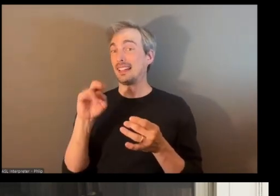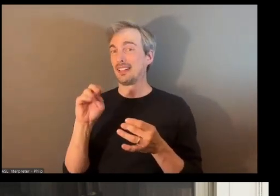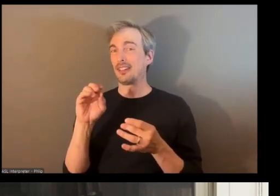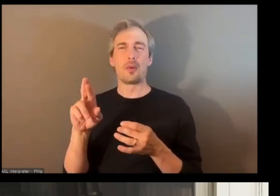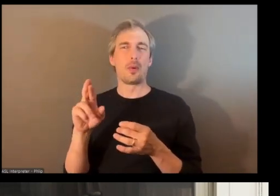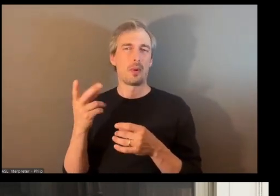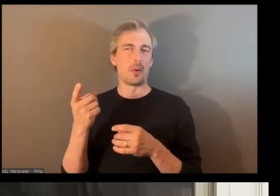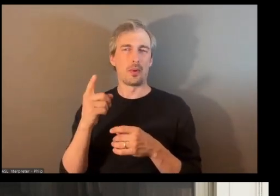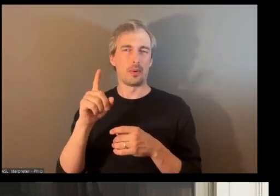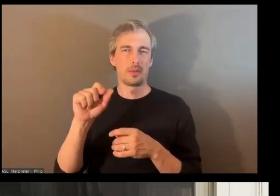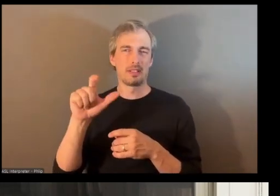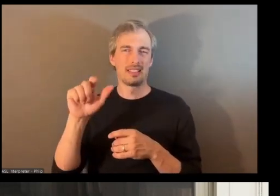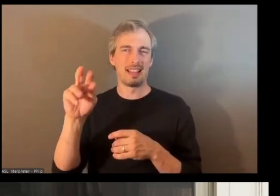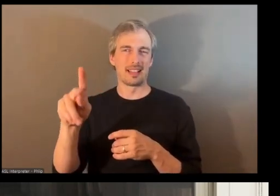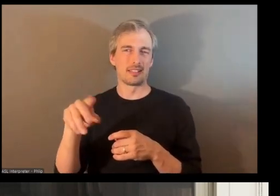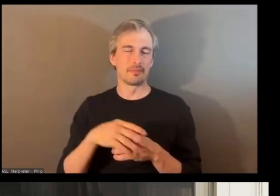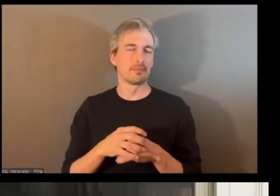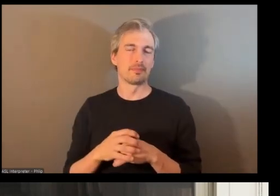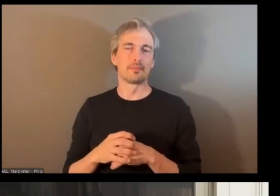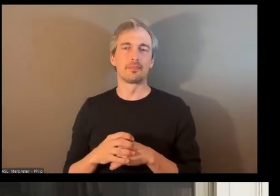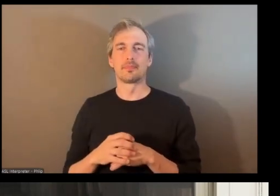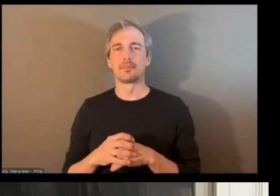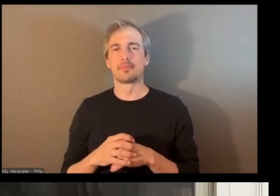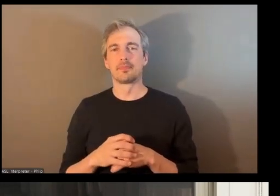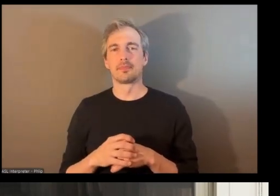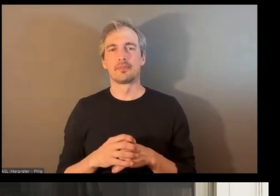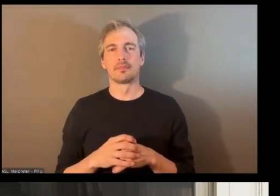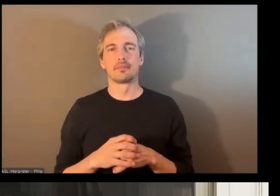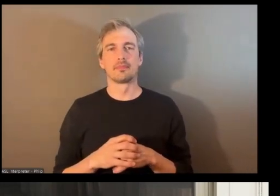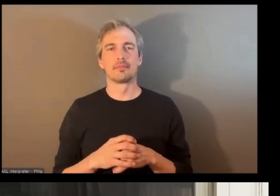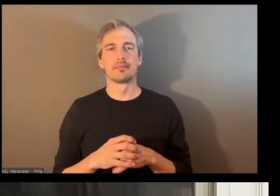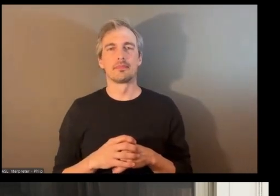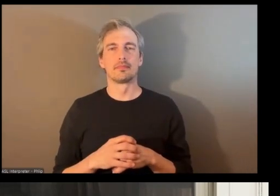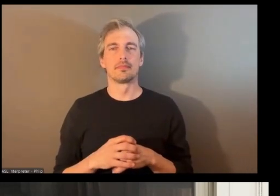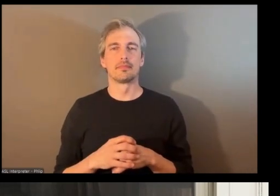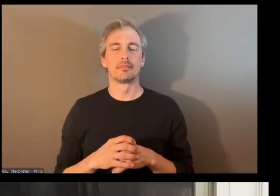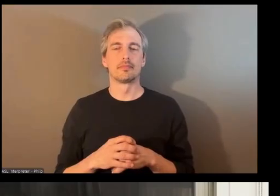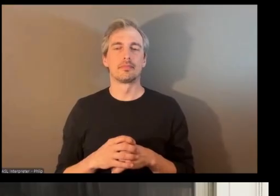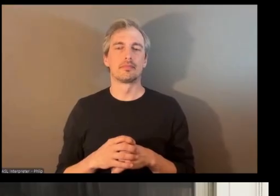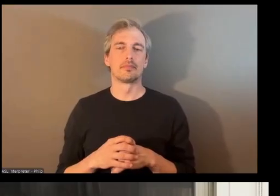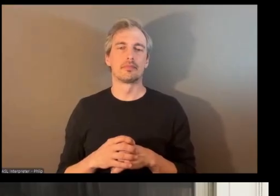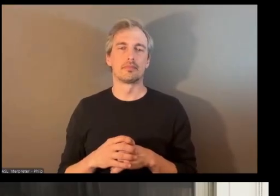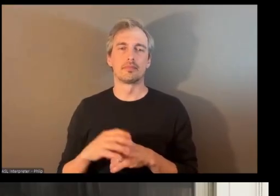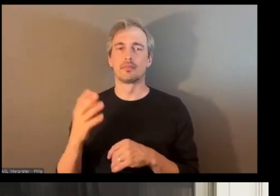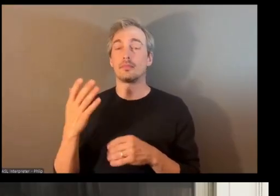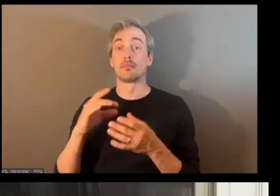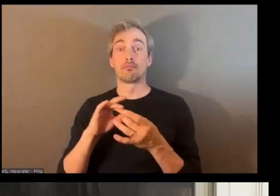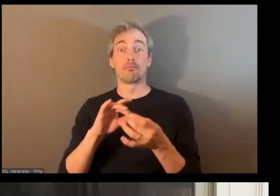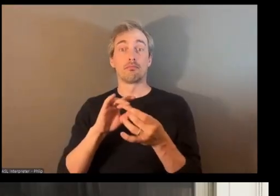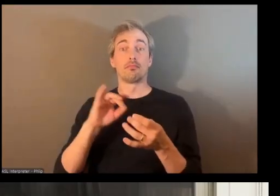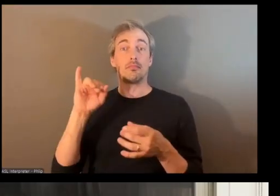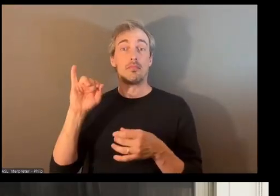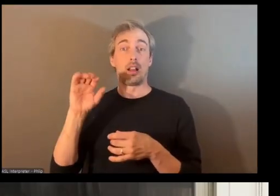Another from online. Regarding icons on the contract I work on, we always use icon plus label.